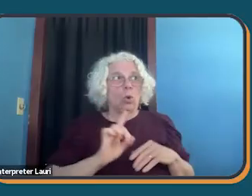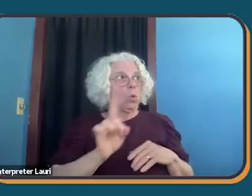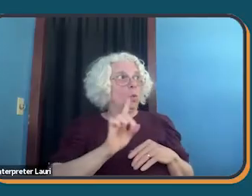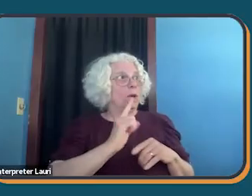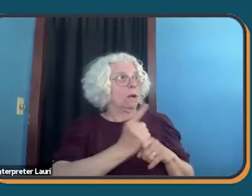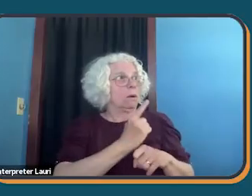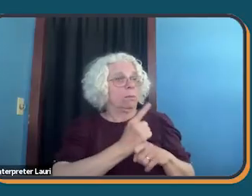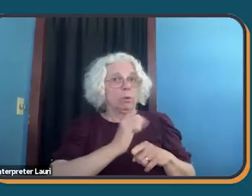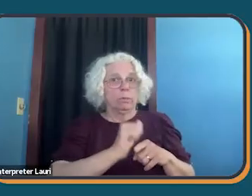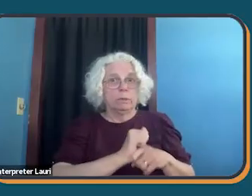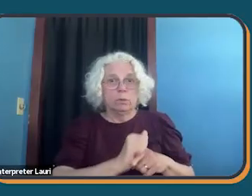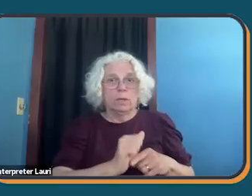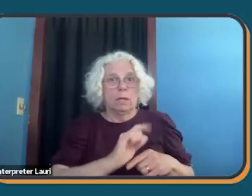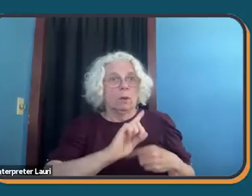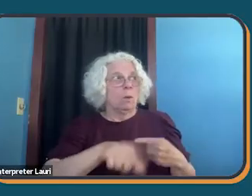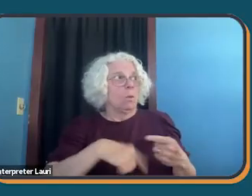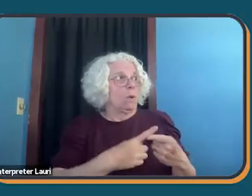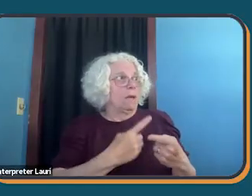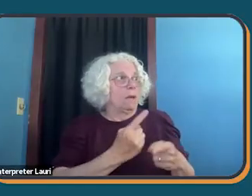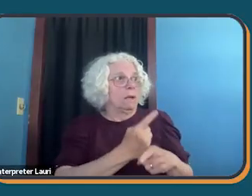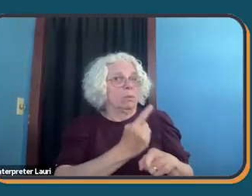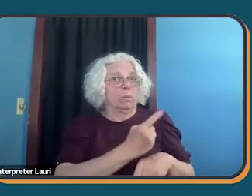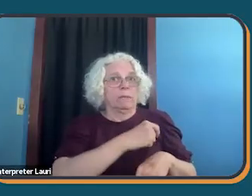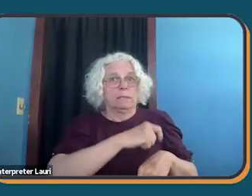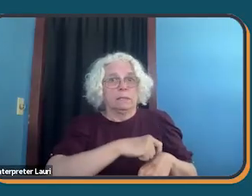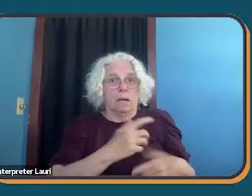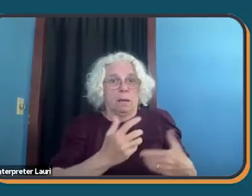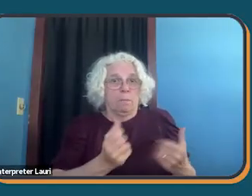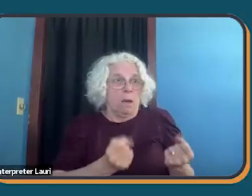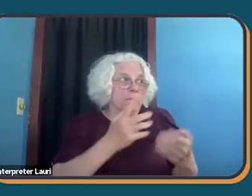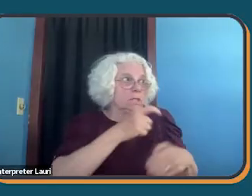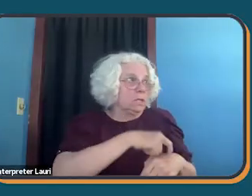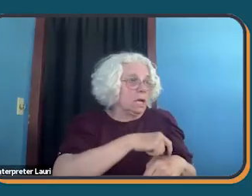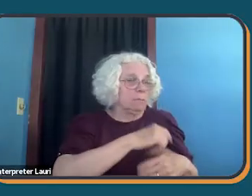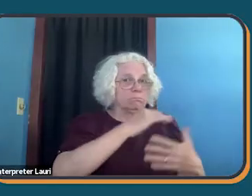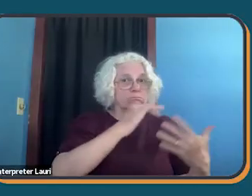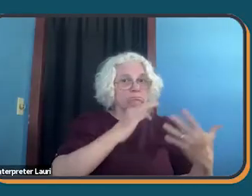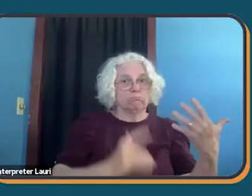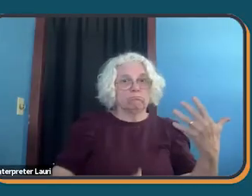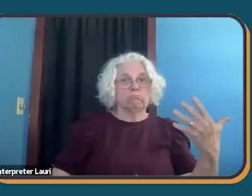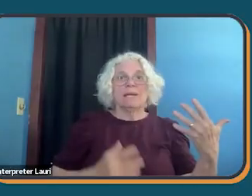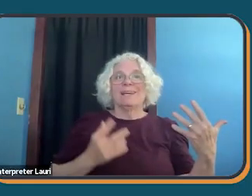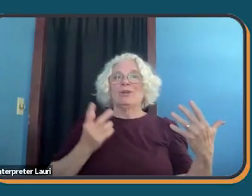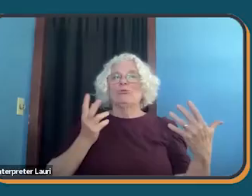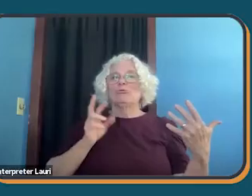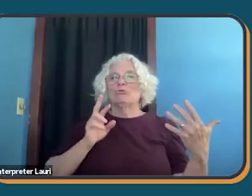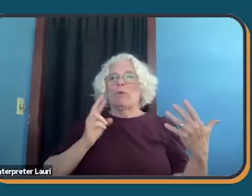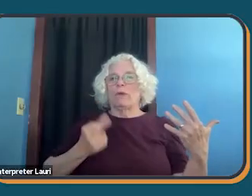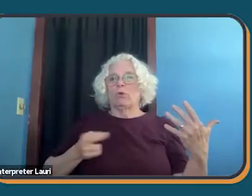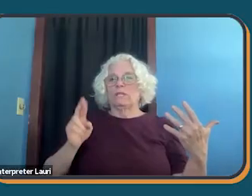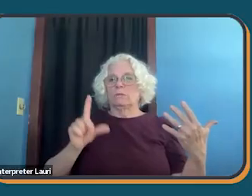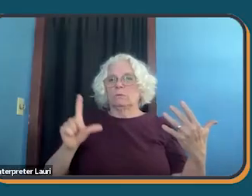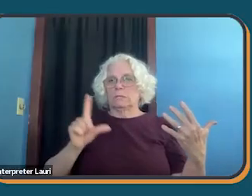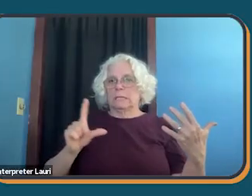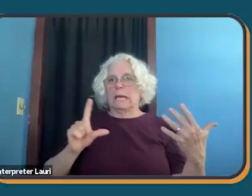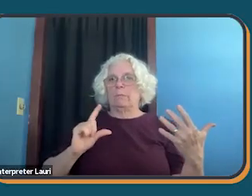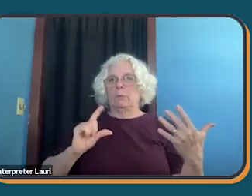or to find appropriate trainings and make time to complete them. And then so that's where our resource library and implementation plan come in.